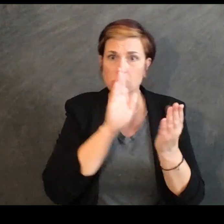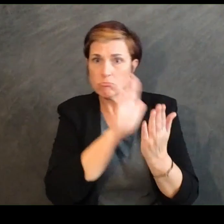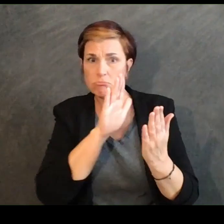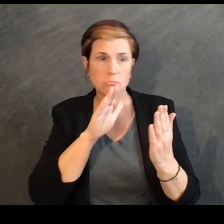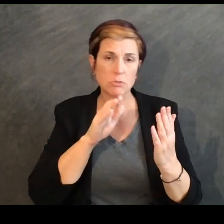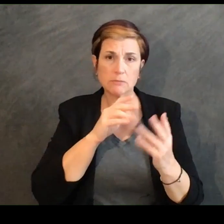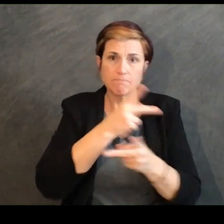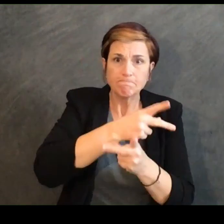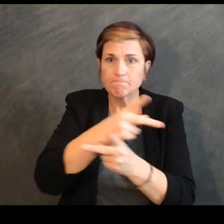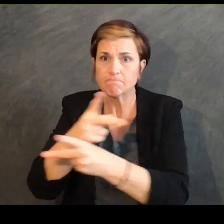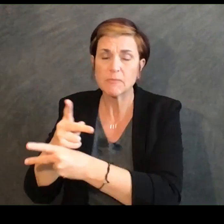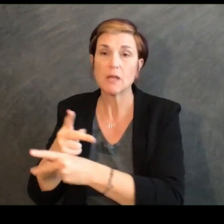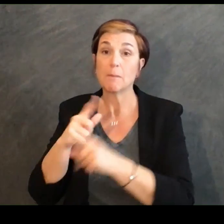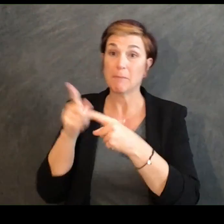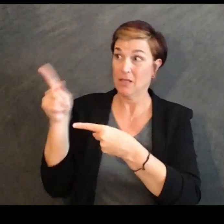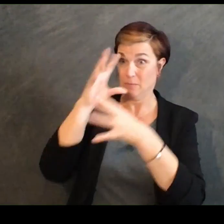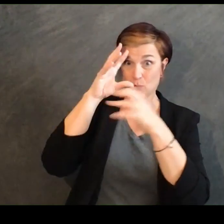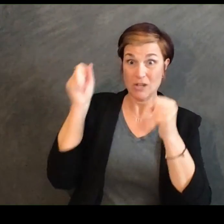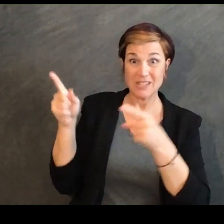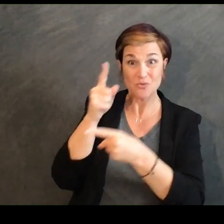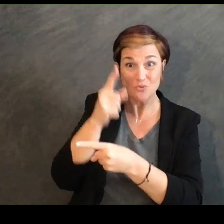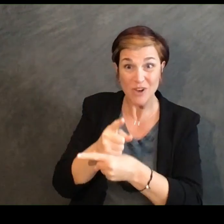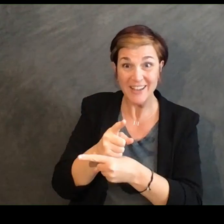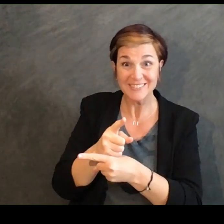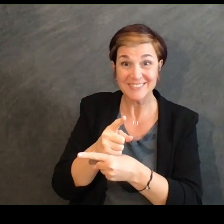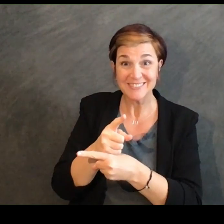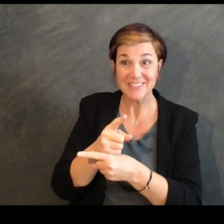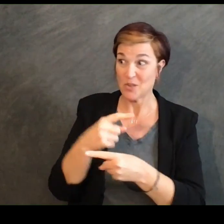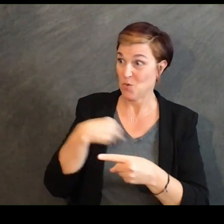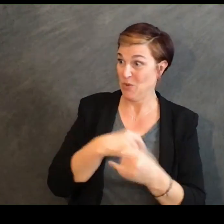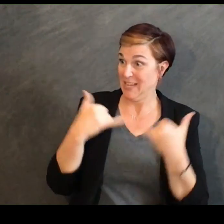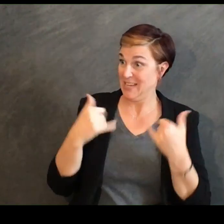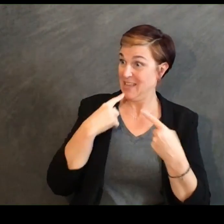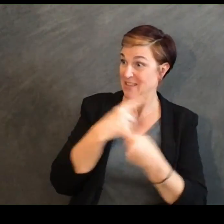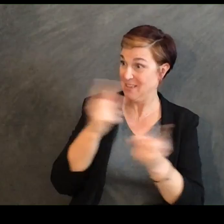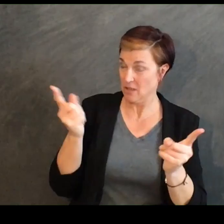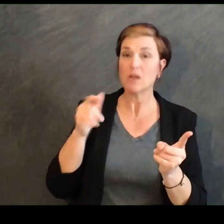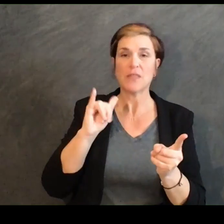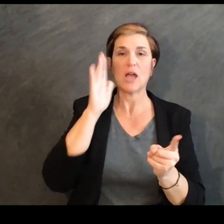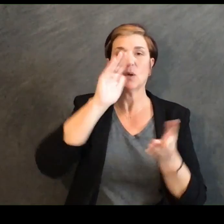is going to help it to end sooner than it would have thank you